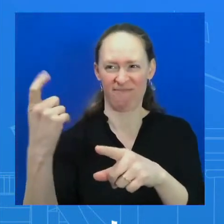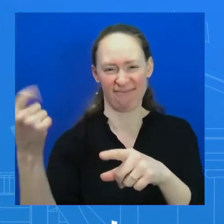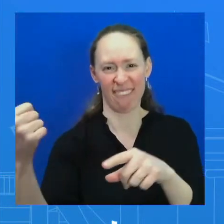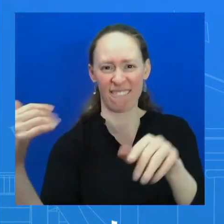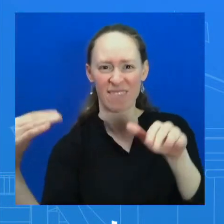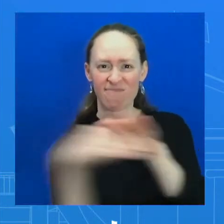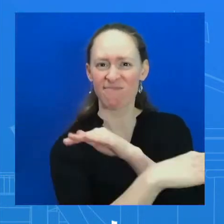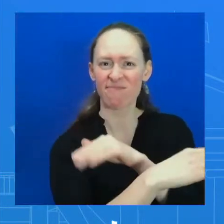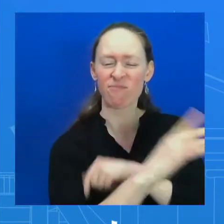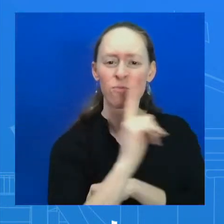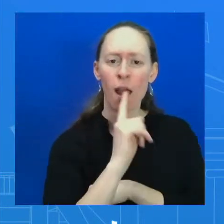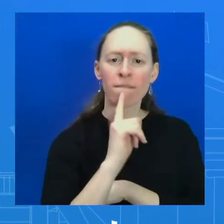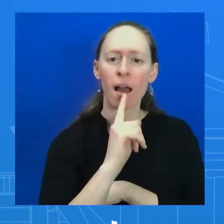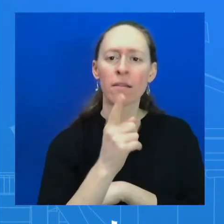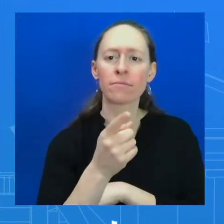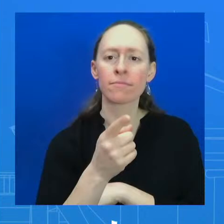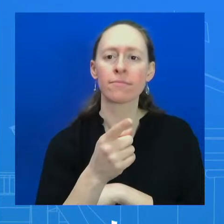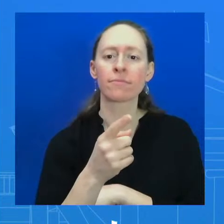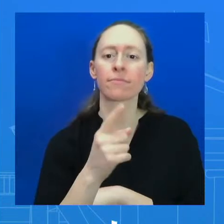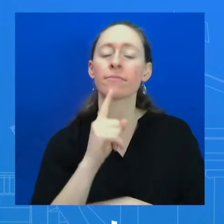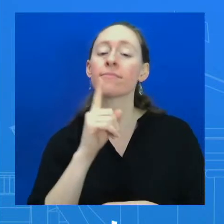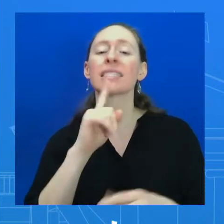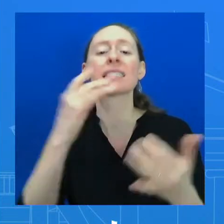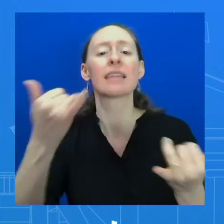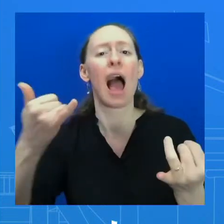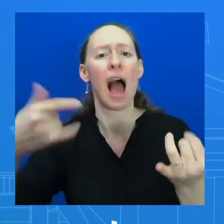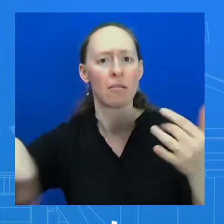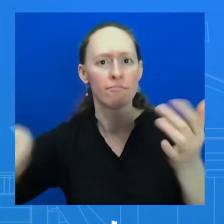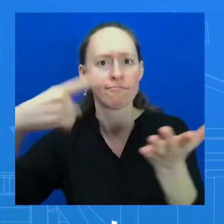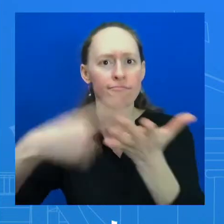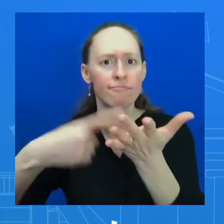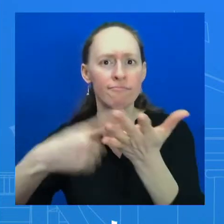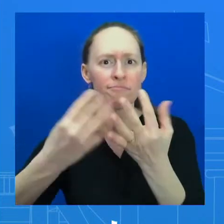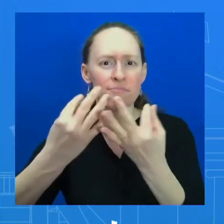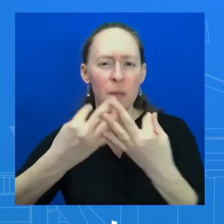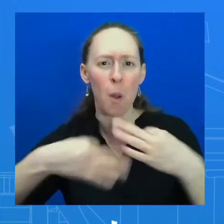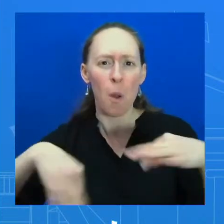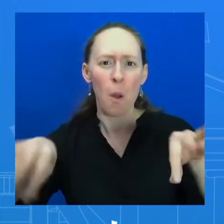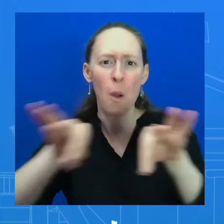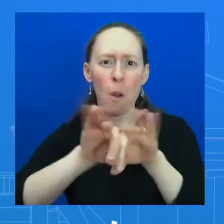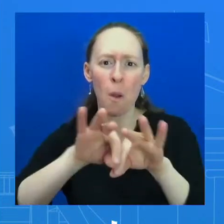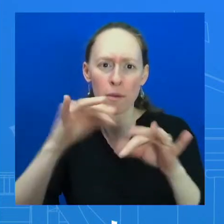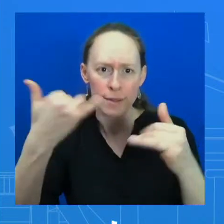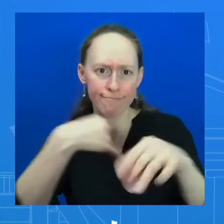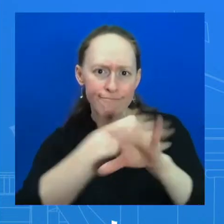And, actually, last we- -- last week, when the Israeli Foreign Minister